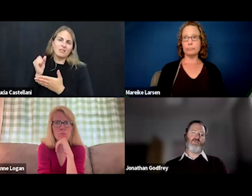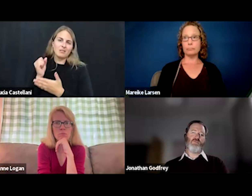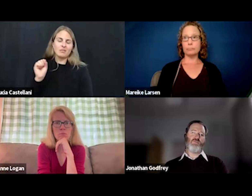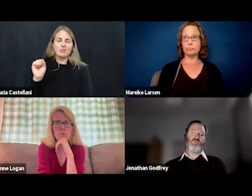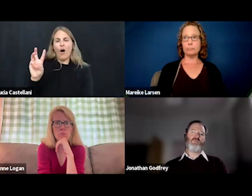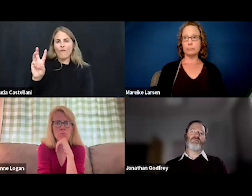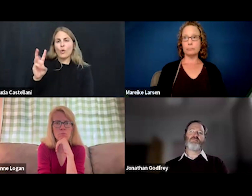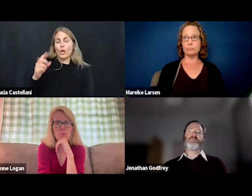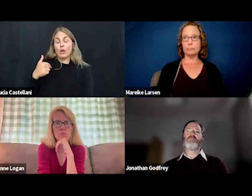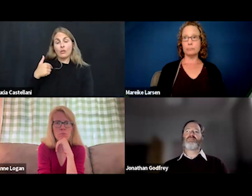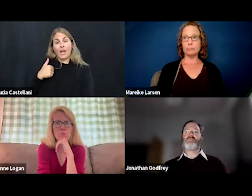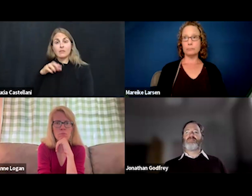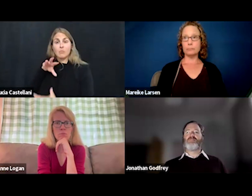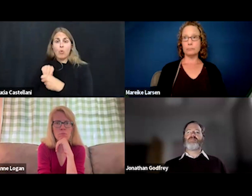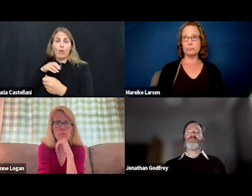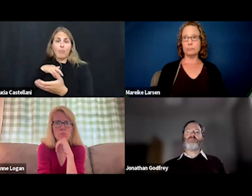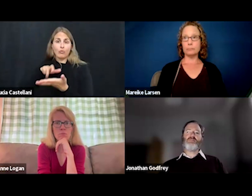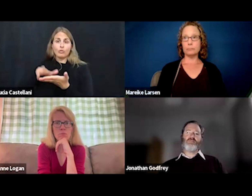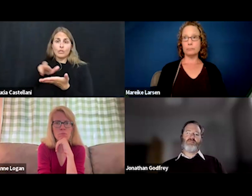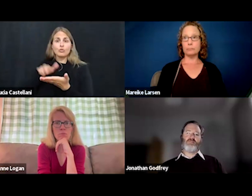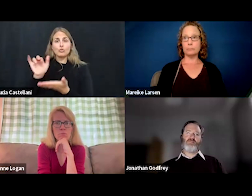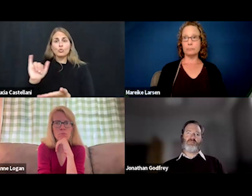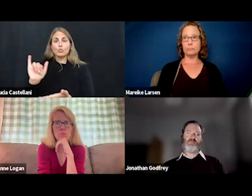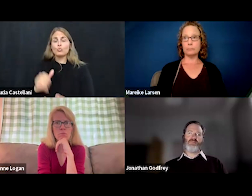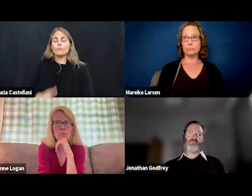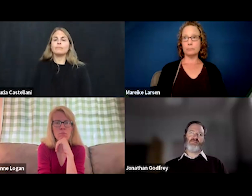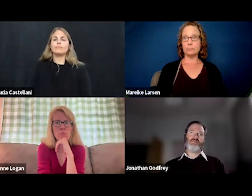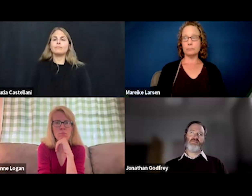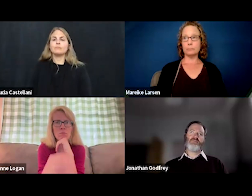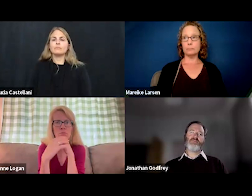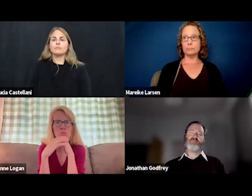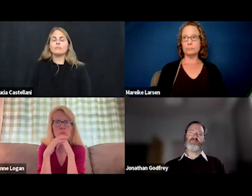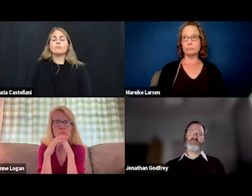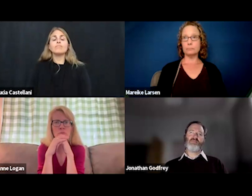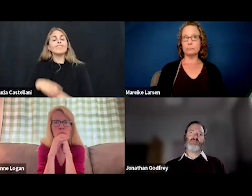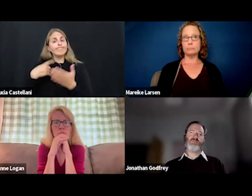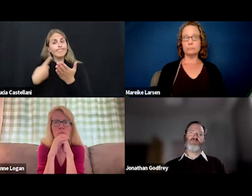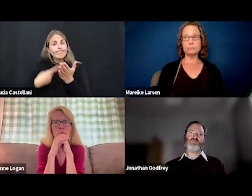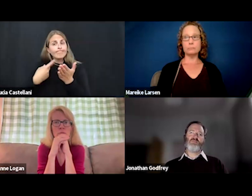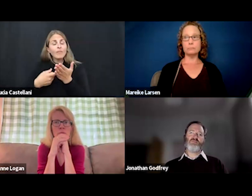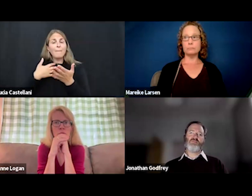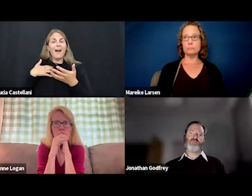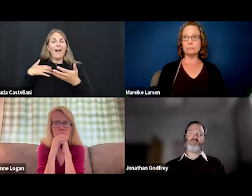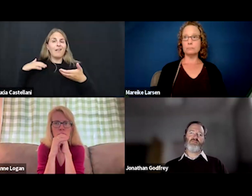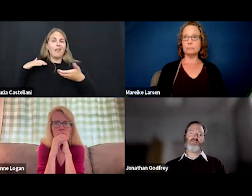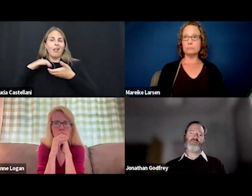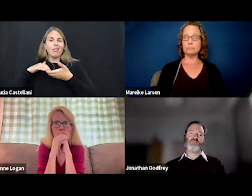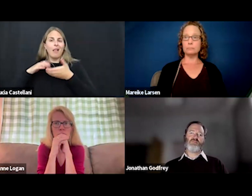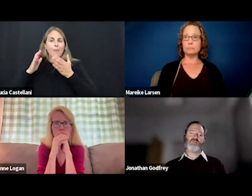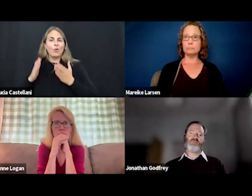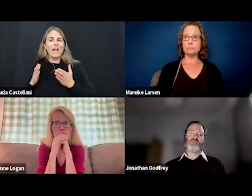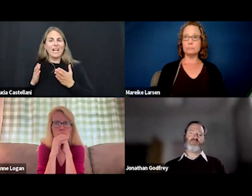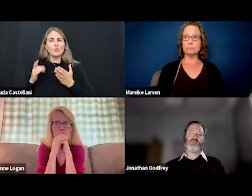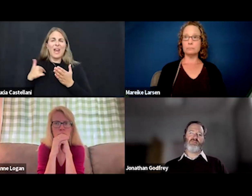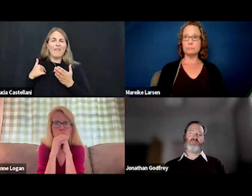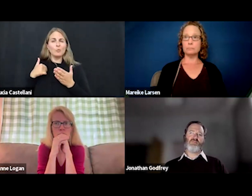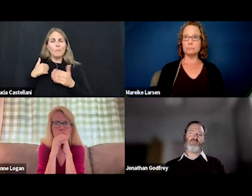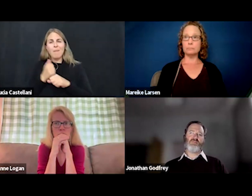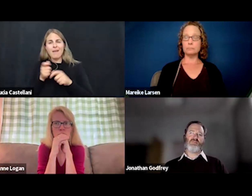do as a part of my research. Other times, my collaborators and I have to make slight modifications to processes